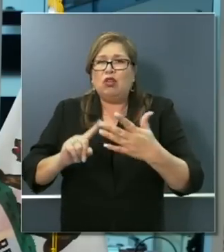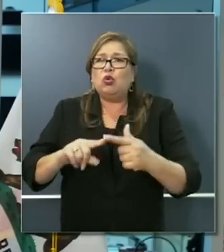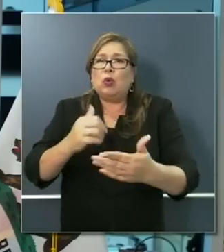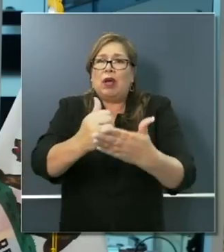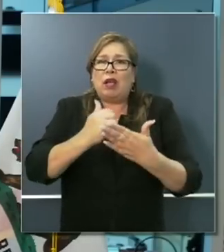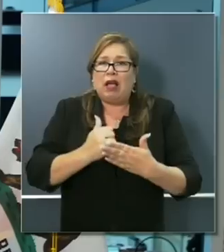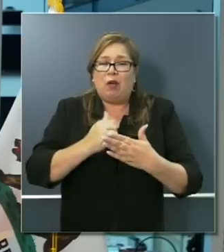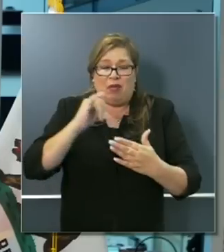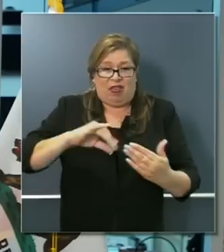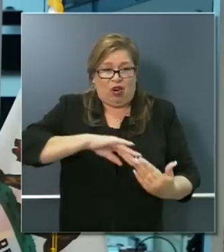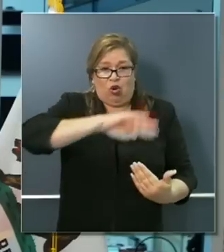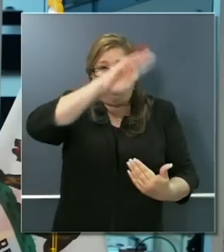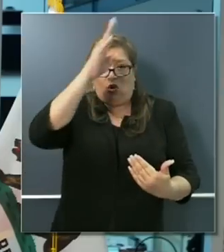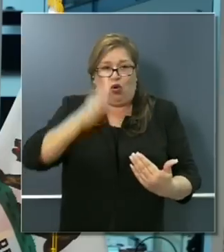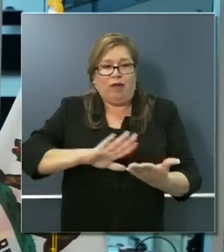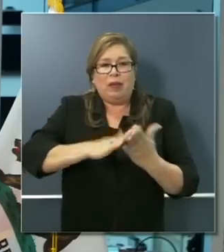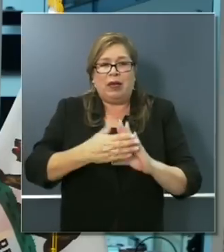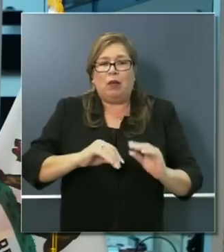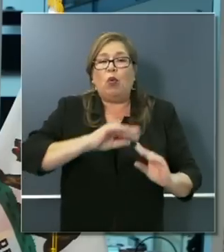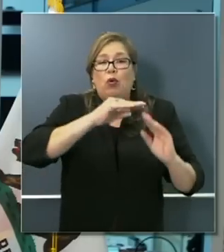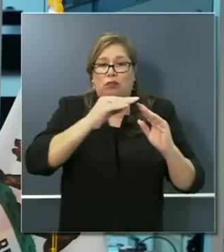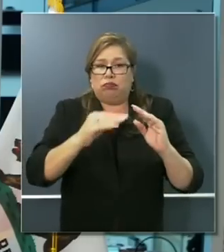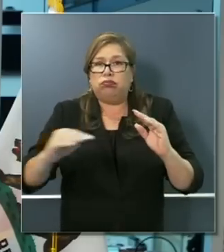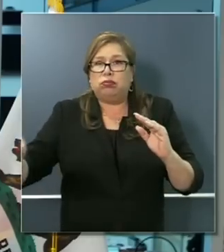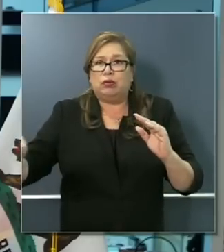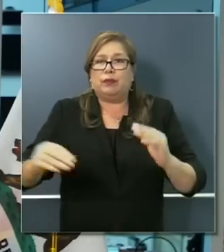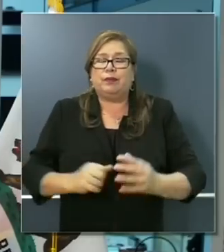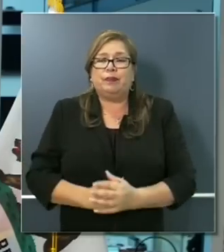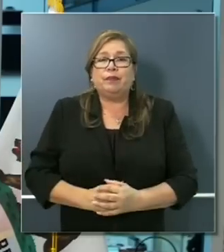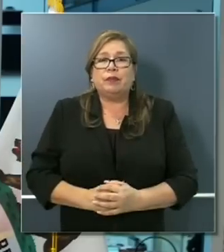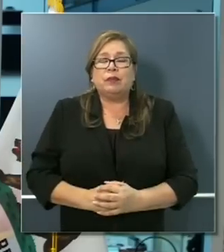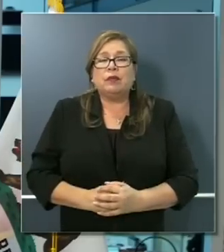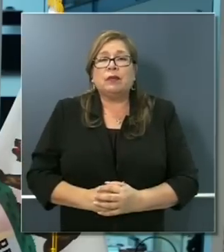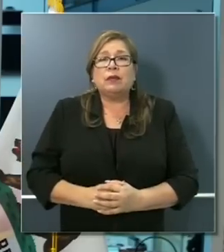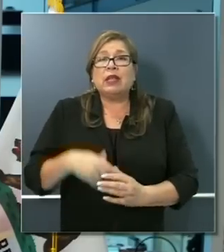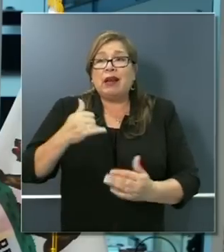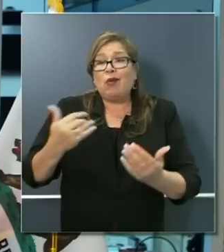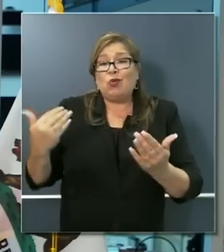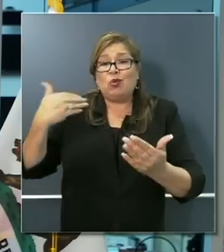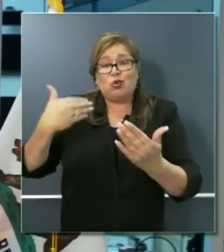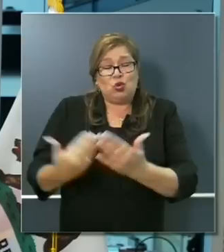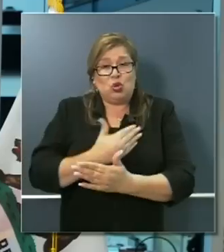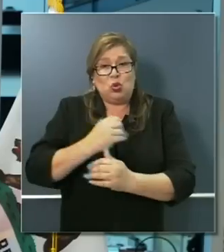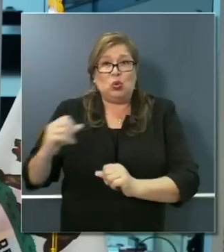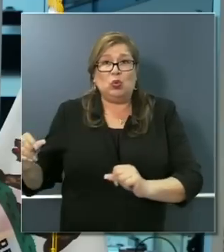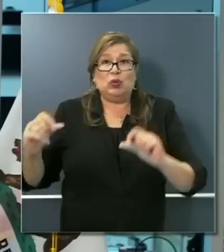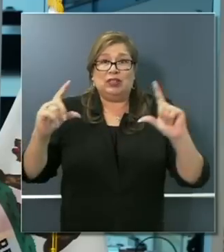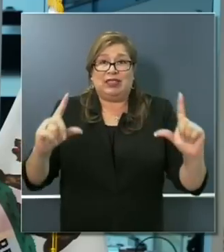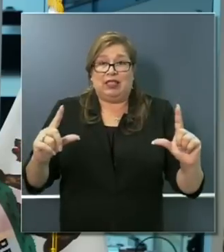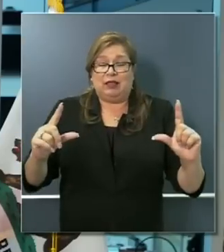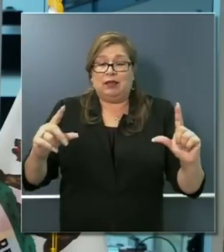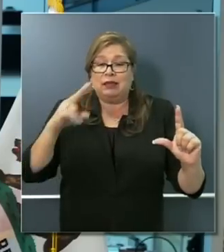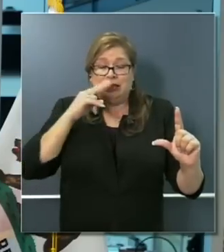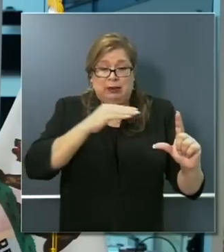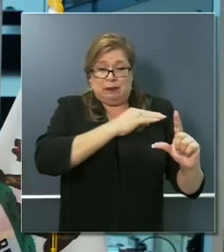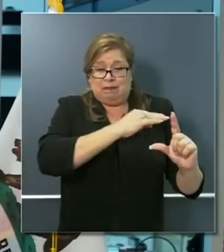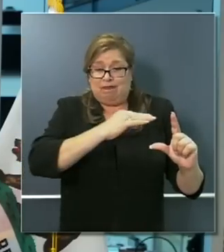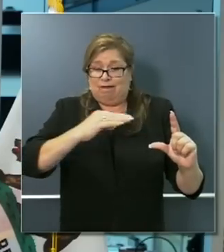THIS IS THE CURVE WE ARE WORRIED ABOUT IF WE DIDN'T DO WHAT THE GOVERNOR DIRECTED US TO DO, EARLY, WHICH WAS TO CONSIDER ALL OF THE THINGS TO